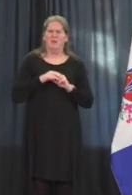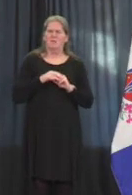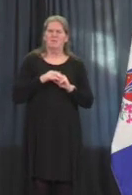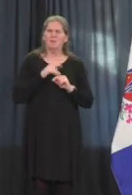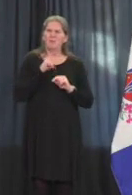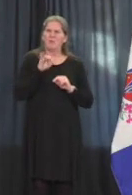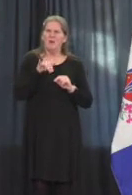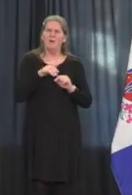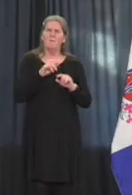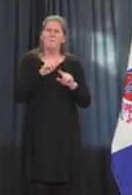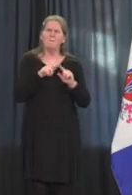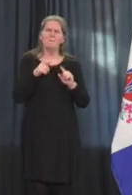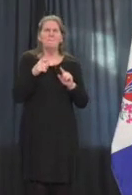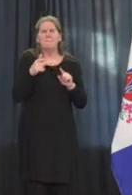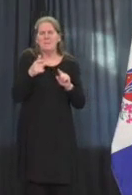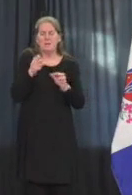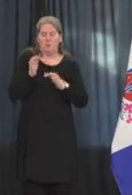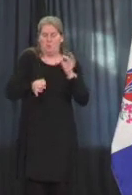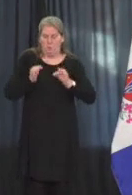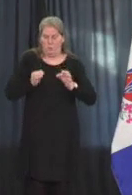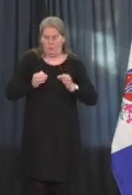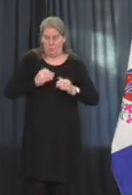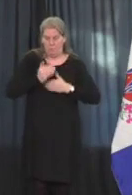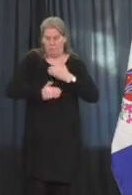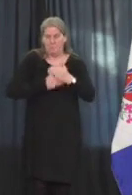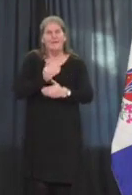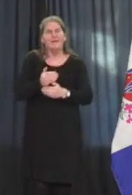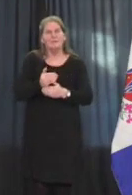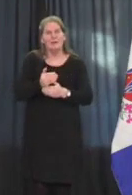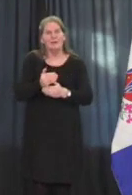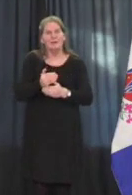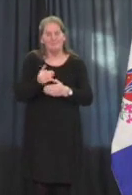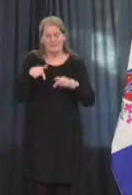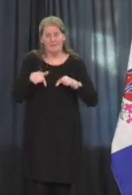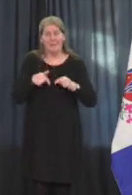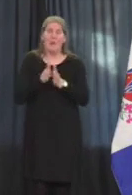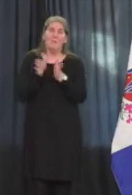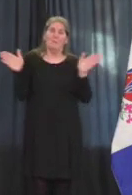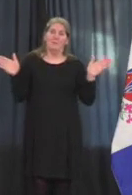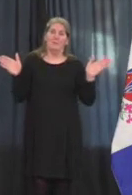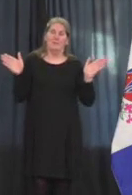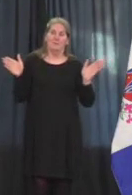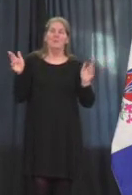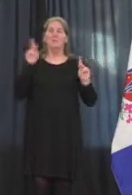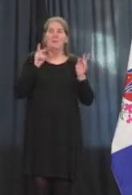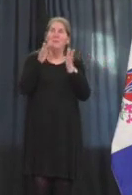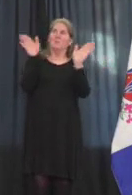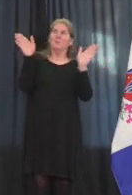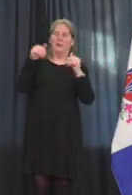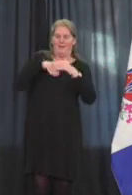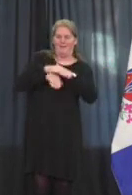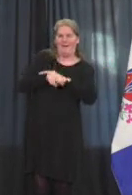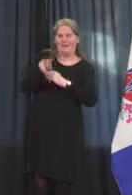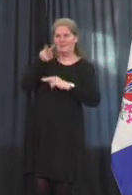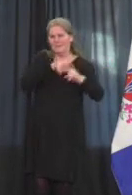OF COURSE, THE COURT PROCESS IS A PUBLIC ONE. AND PRESUMABLY THAT IS TO